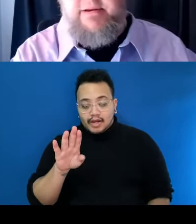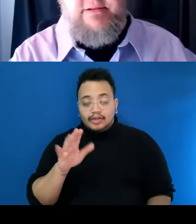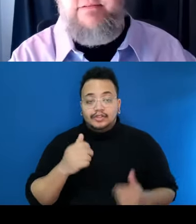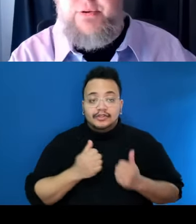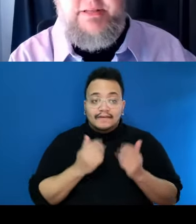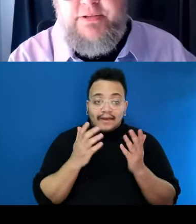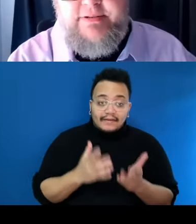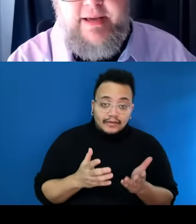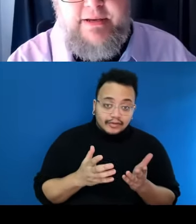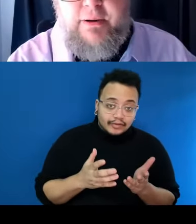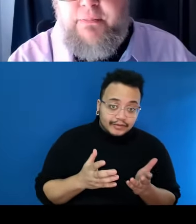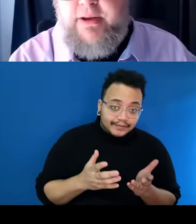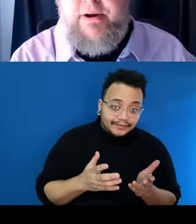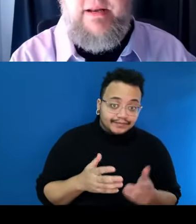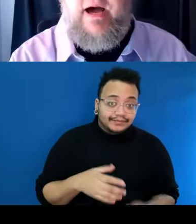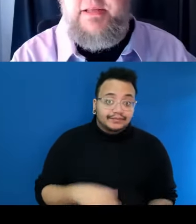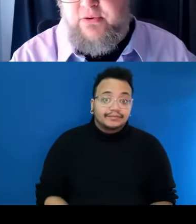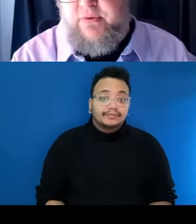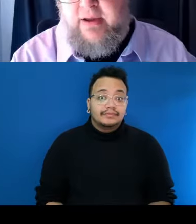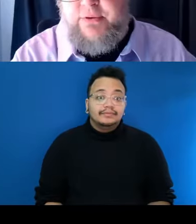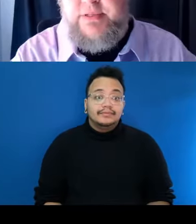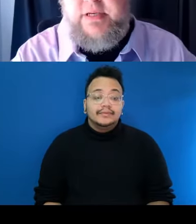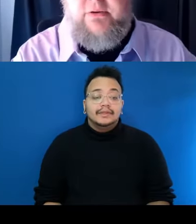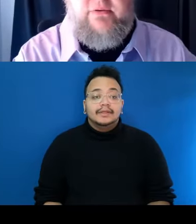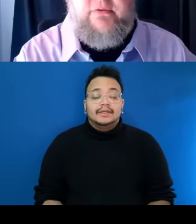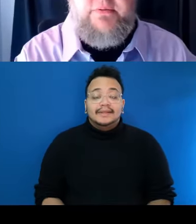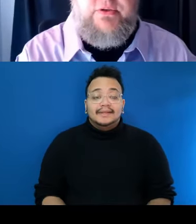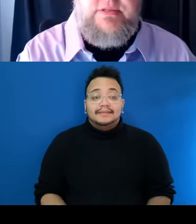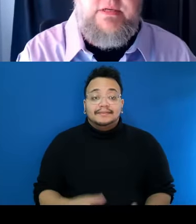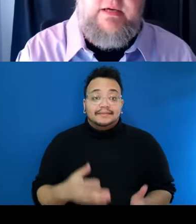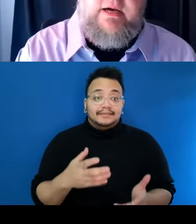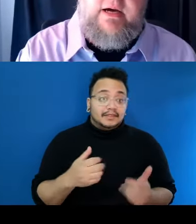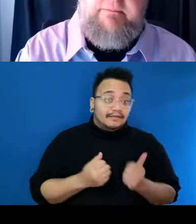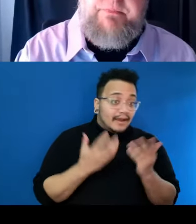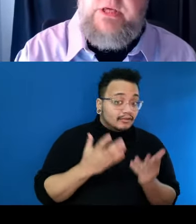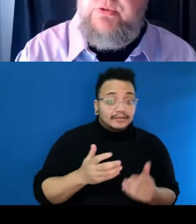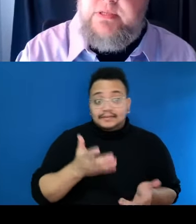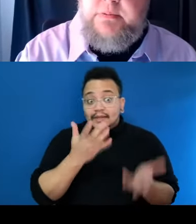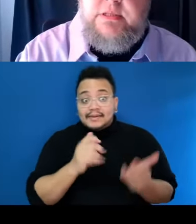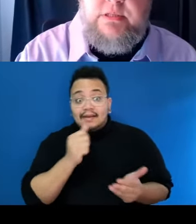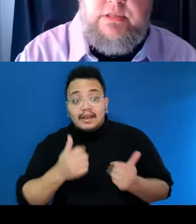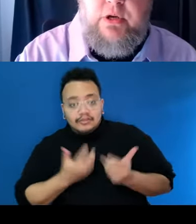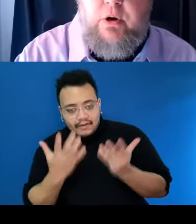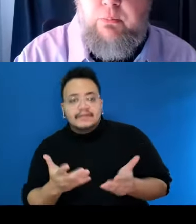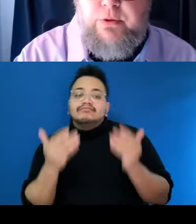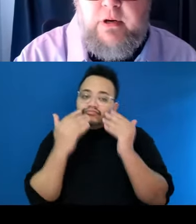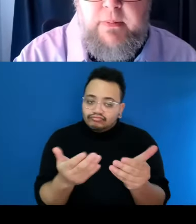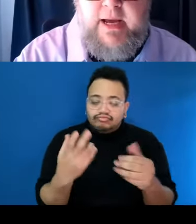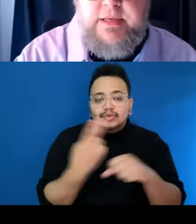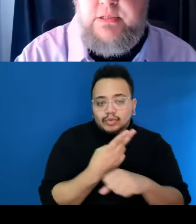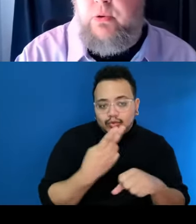and trans and nonbinary non-survivors of abuse, use substances to cope with their past